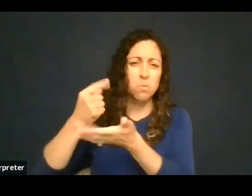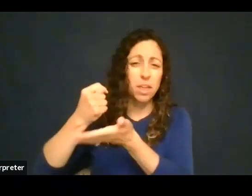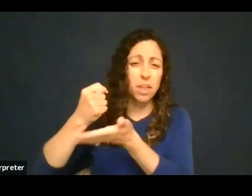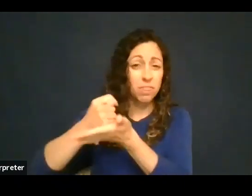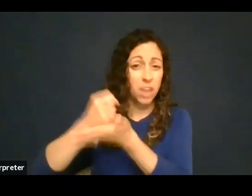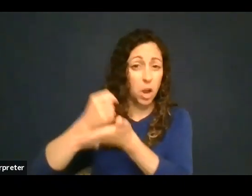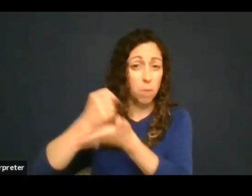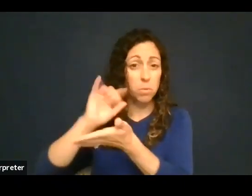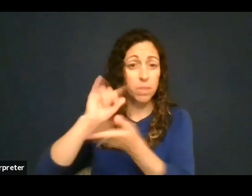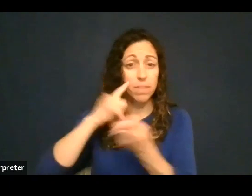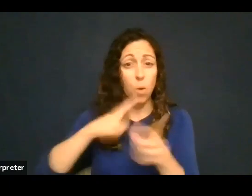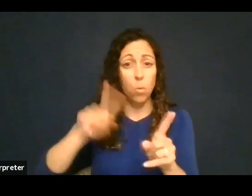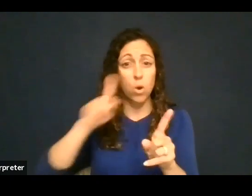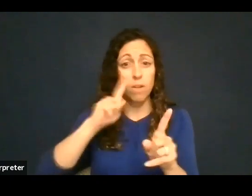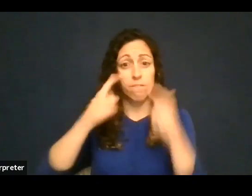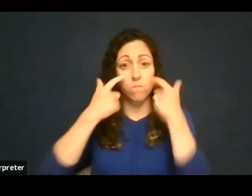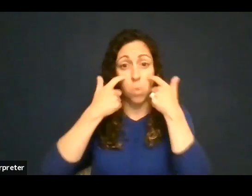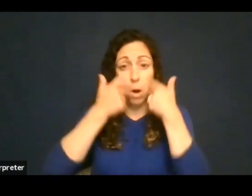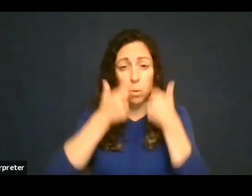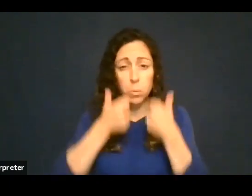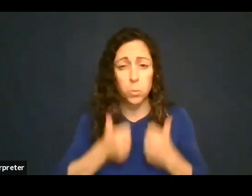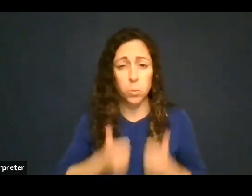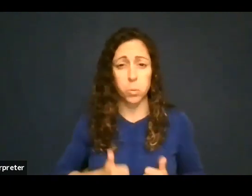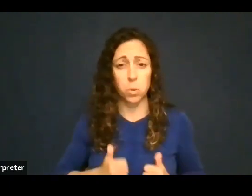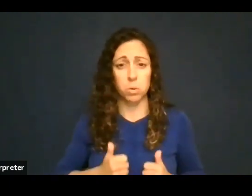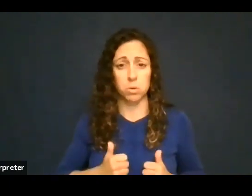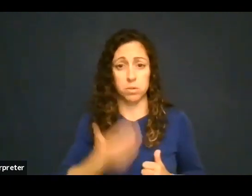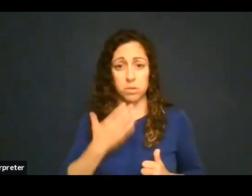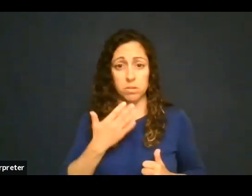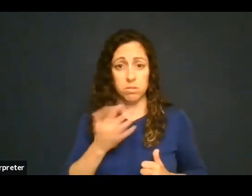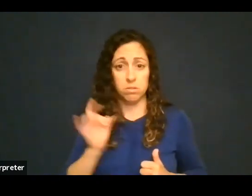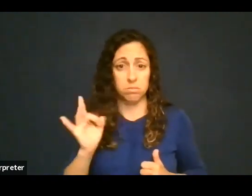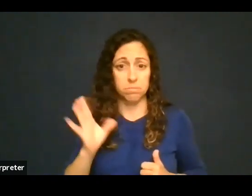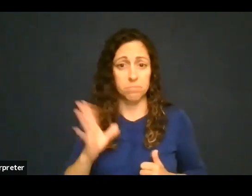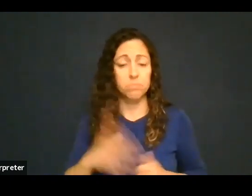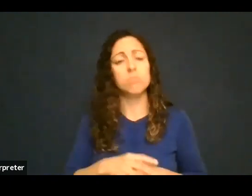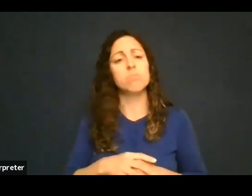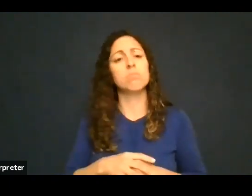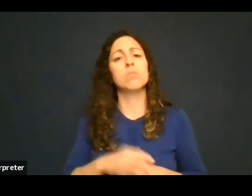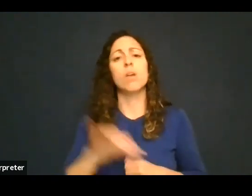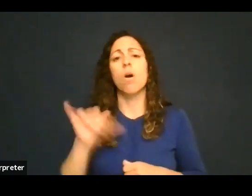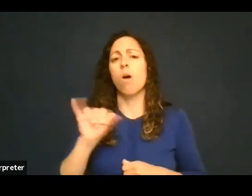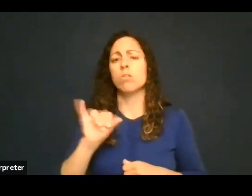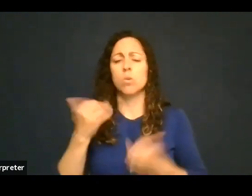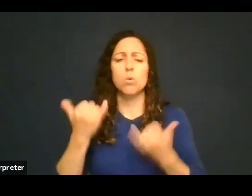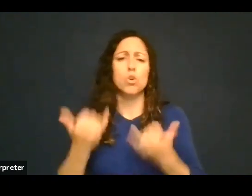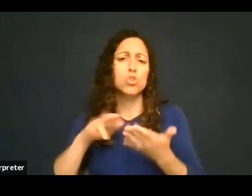And there are two corollary questions. What is the current research on USH3 and how relevant is USH3 for USH2?